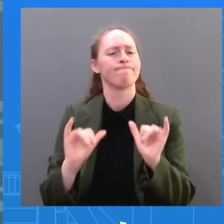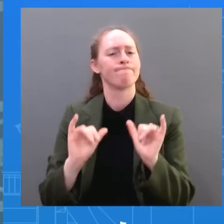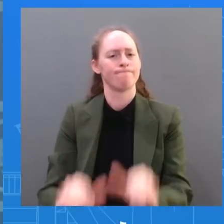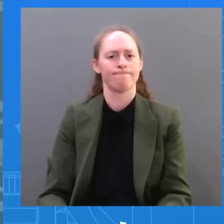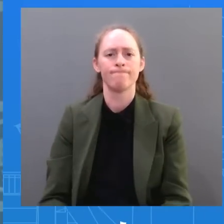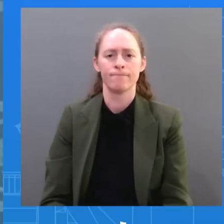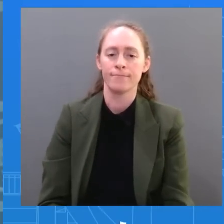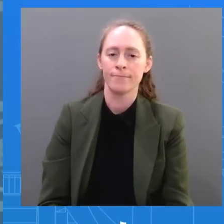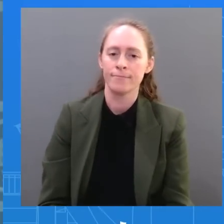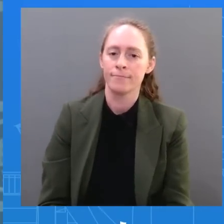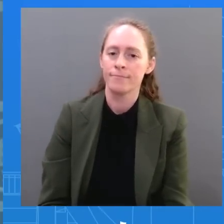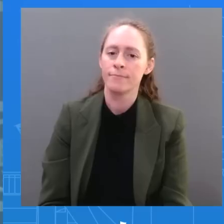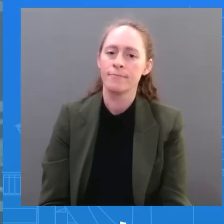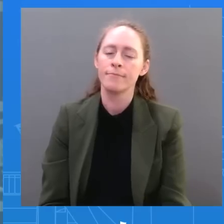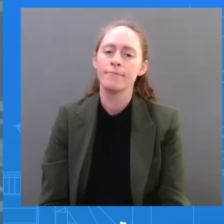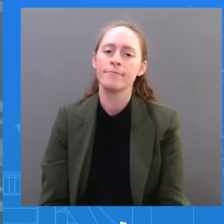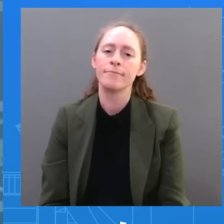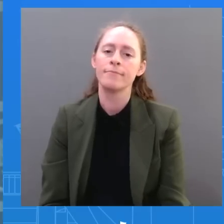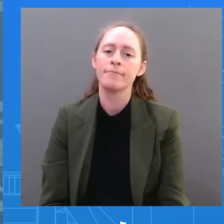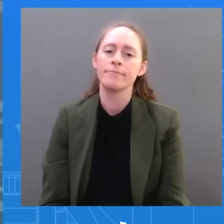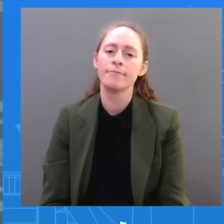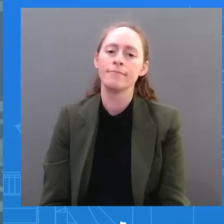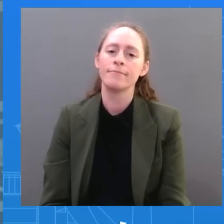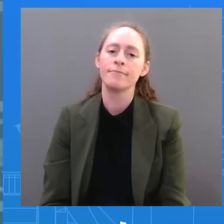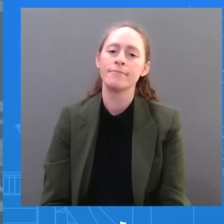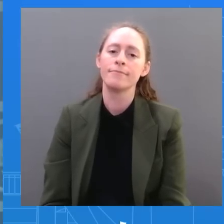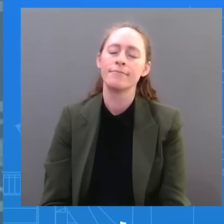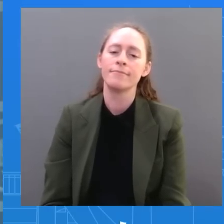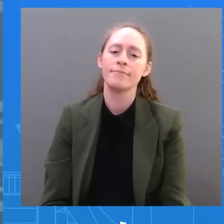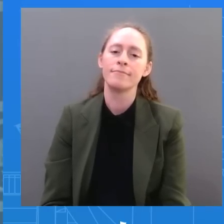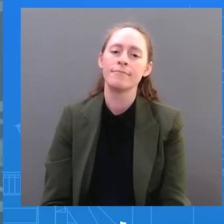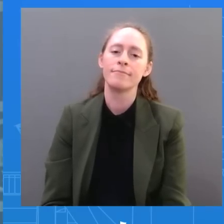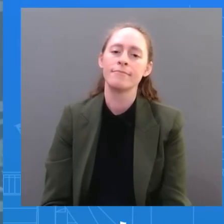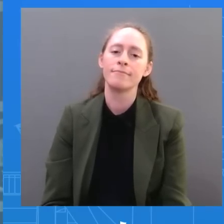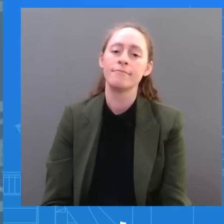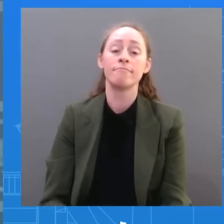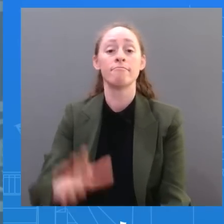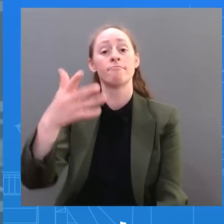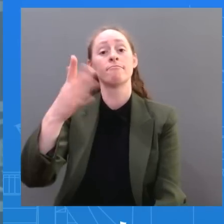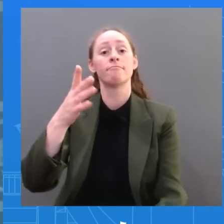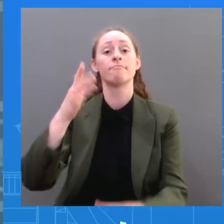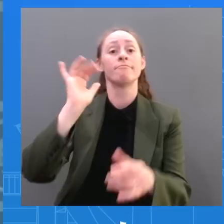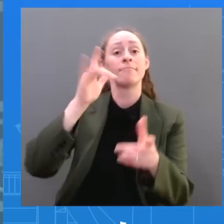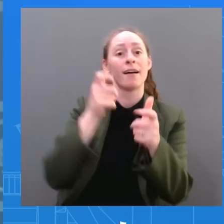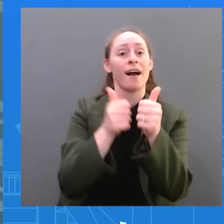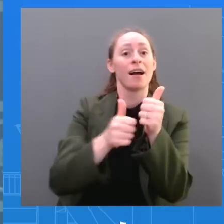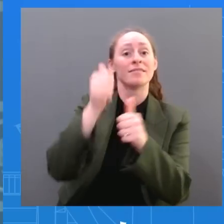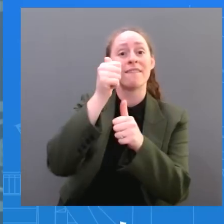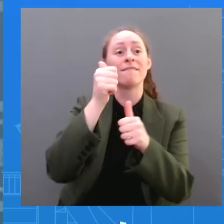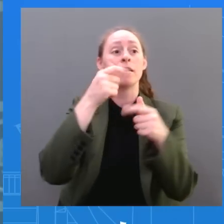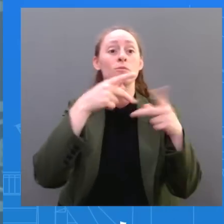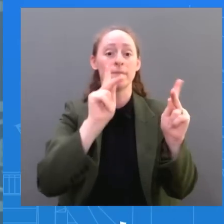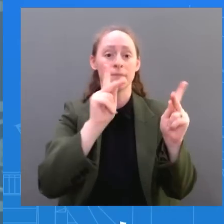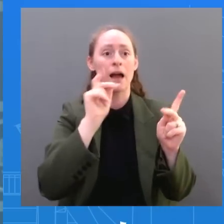there is no privilege for trying to overthrow the government. That's what the President believes. That's why the President has consistently declined